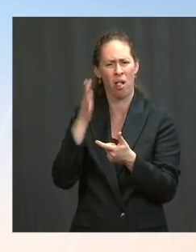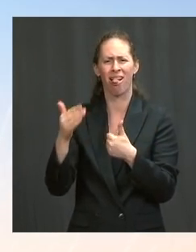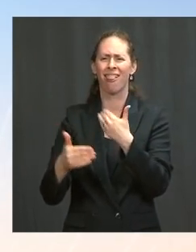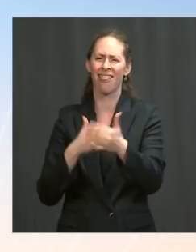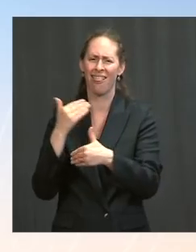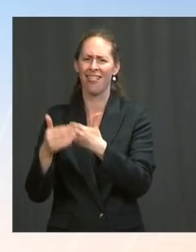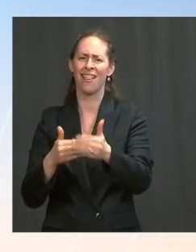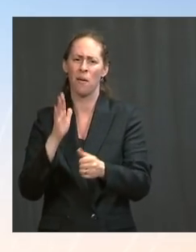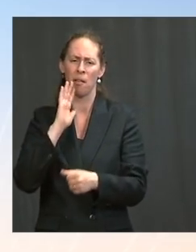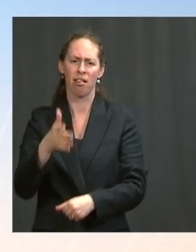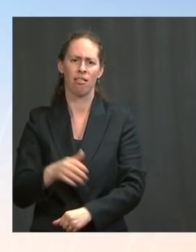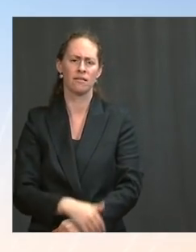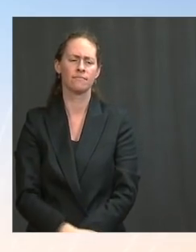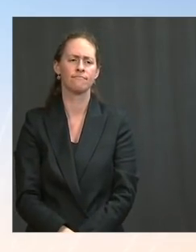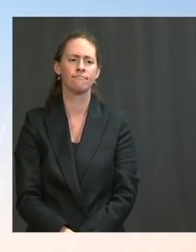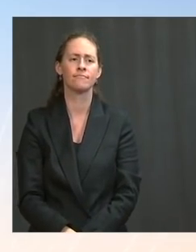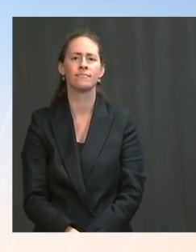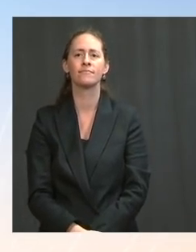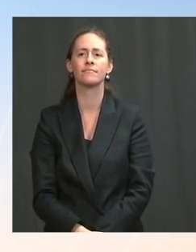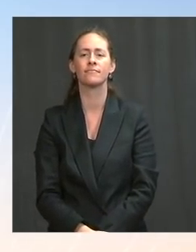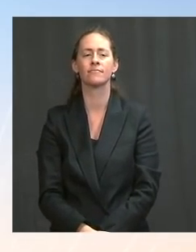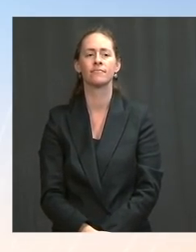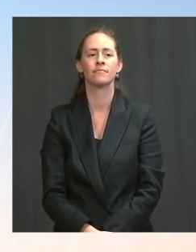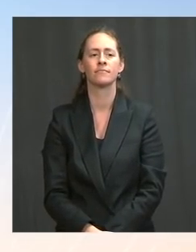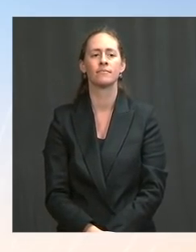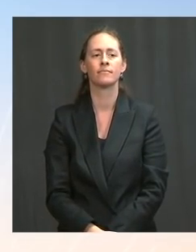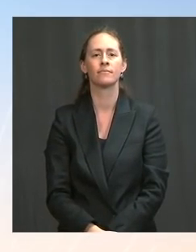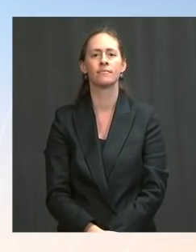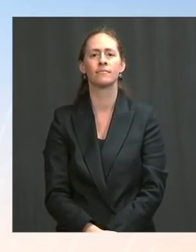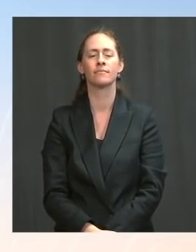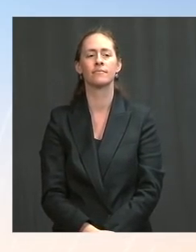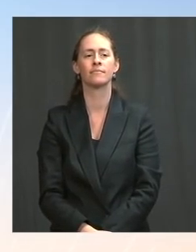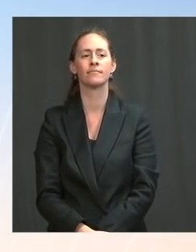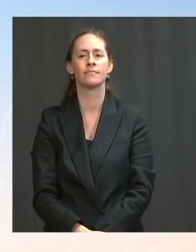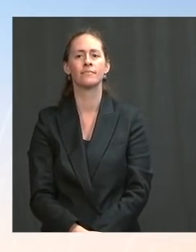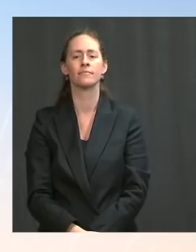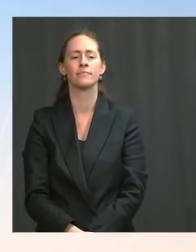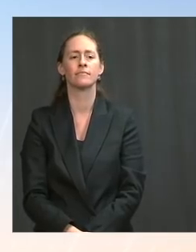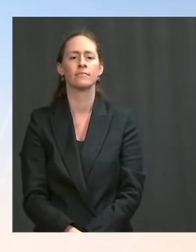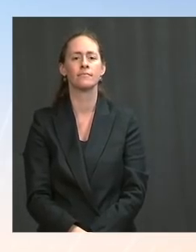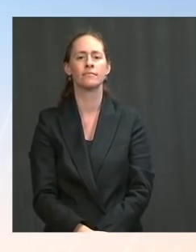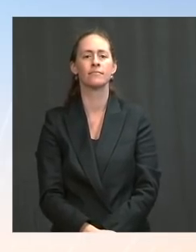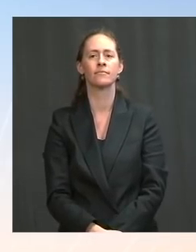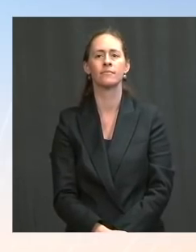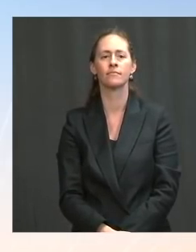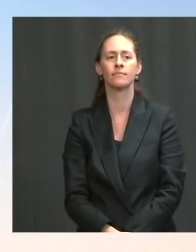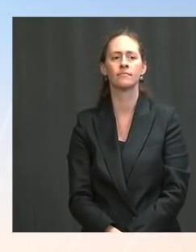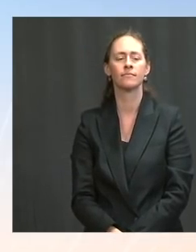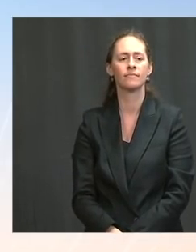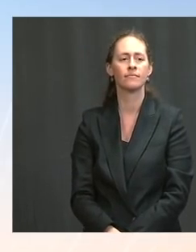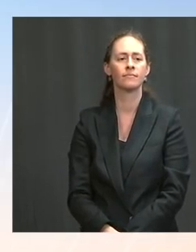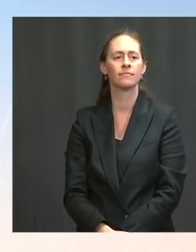Go ahead, April. The Press: I want to ask two questions -- one on policing and the other on voting rights -- following up on voting rights. Ms. Psaki: Okay.